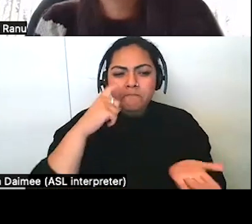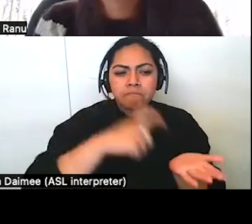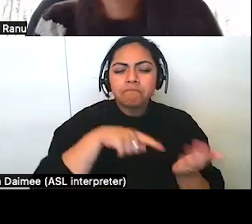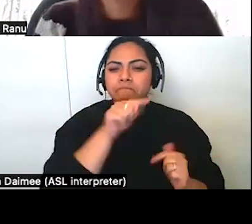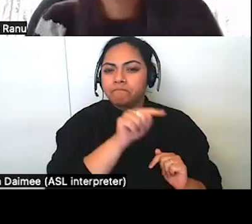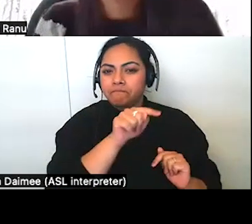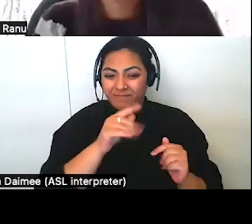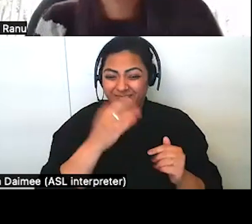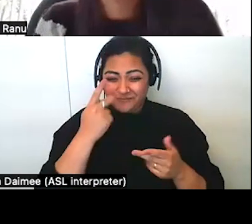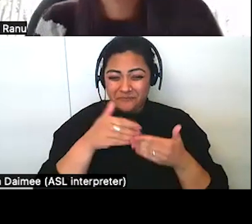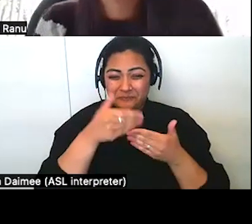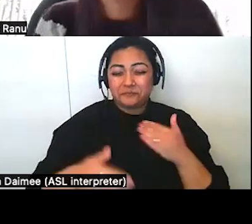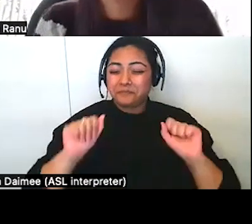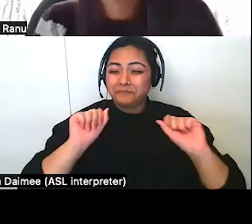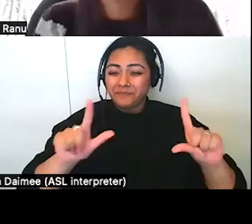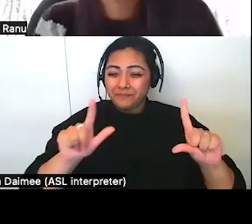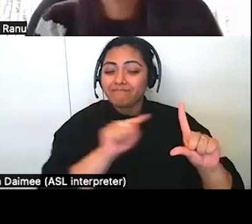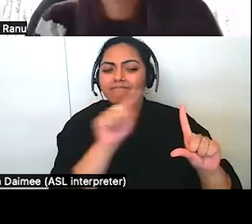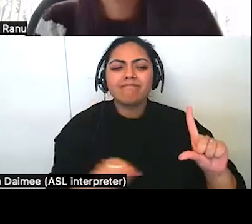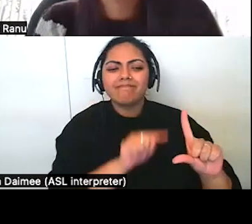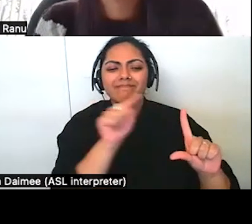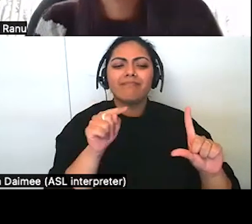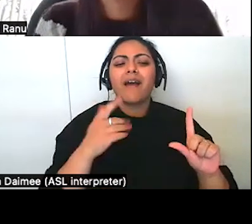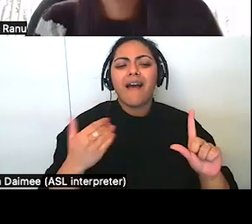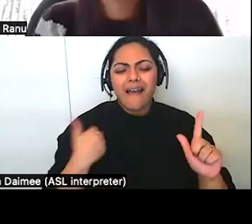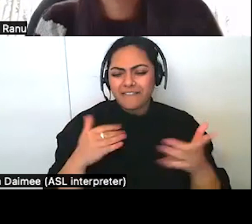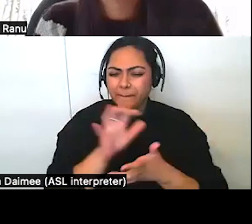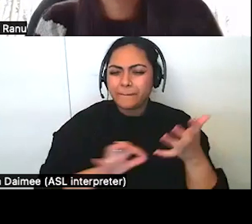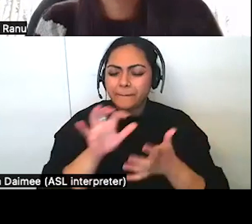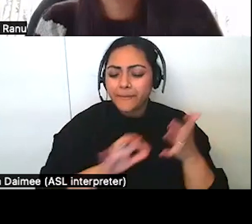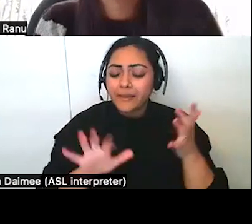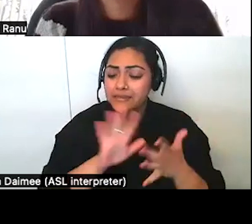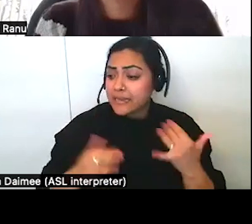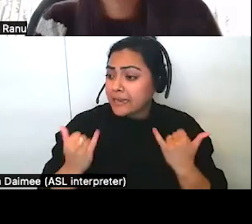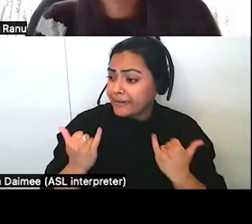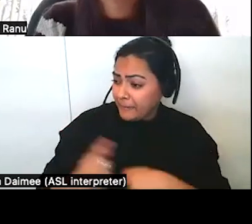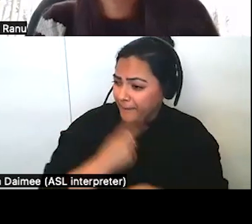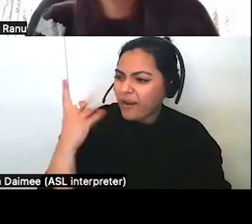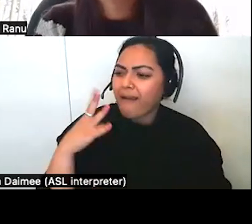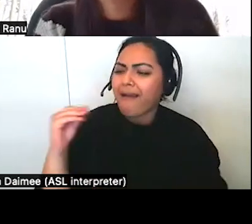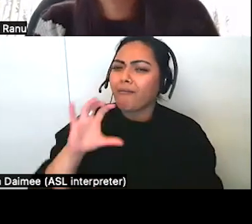thing about these categories is that it's a mix of contemporary titles and classics. So,